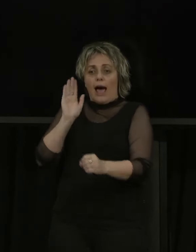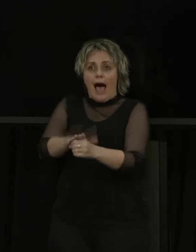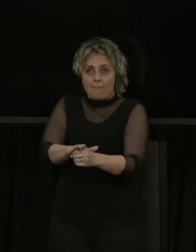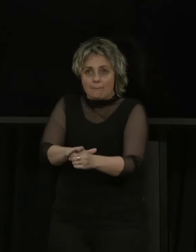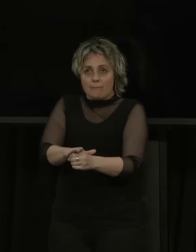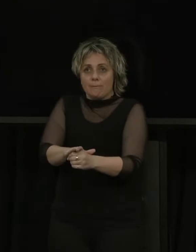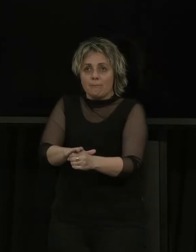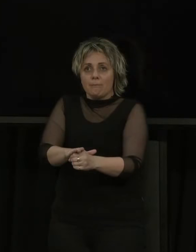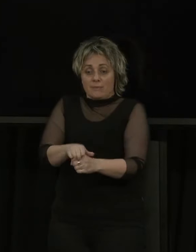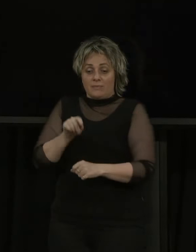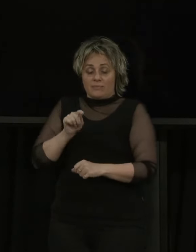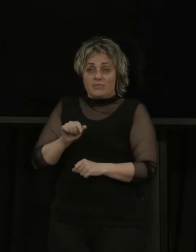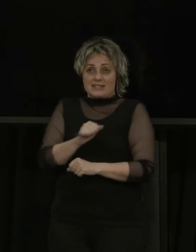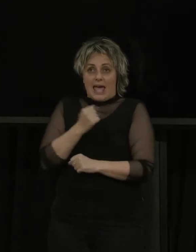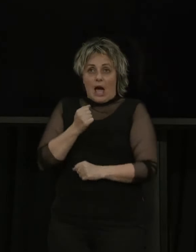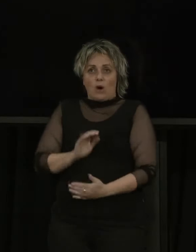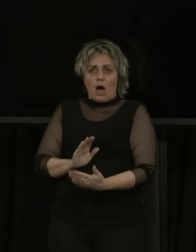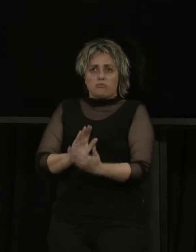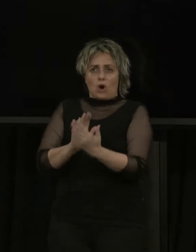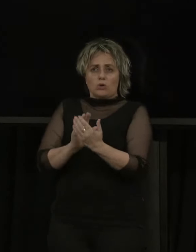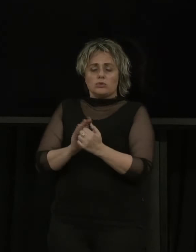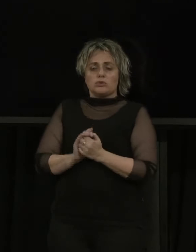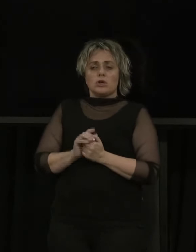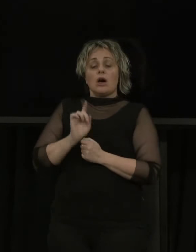SCEGGS, when we announced it we said elimination was our